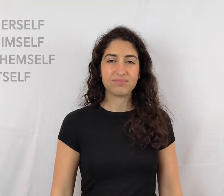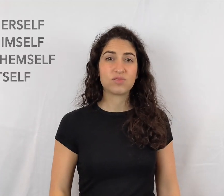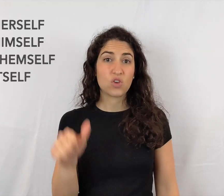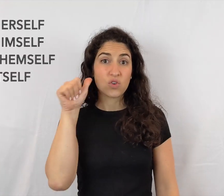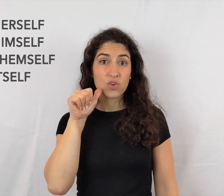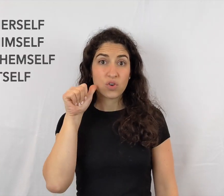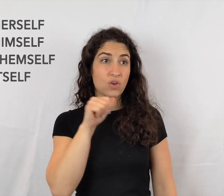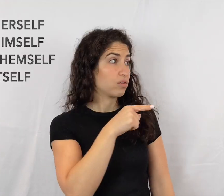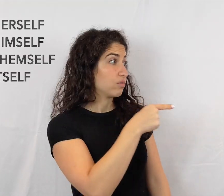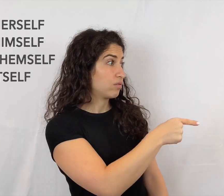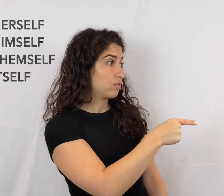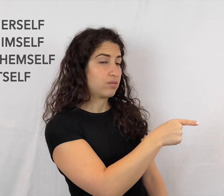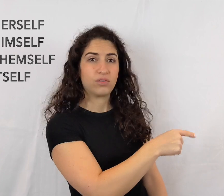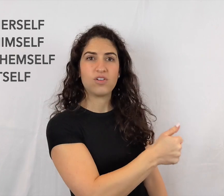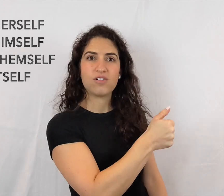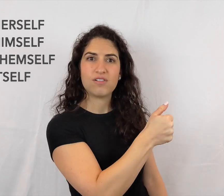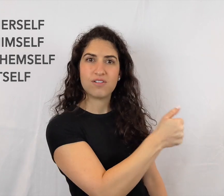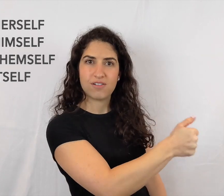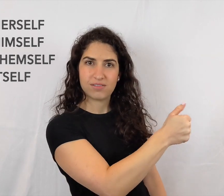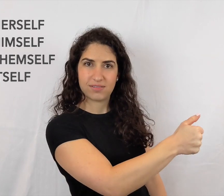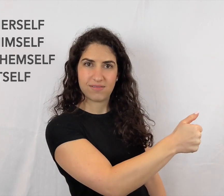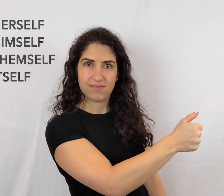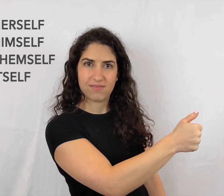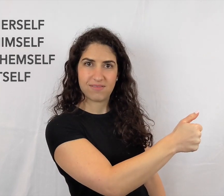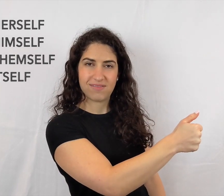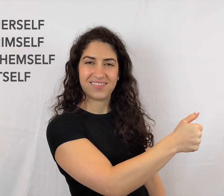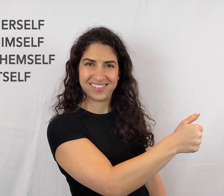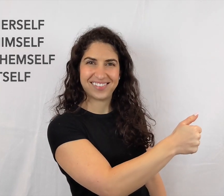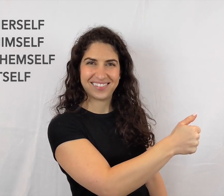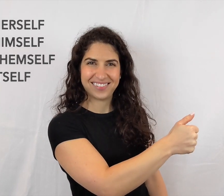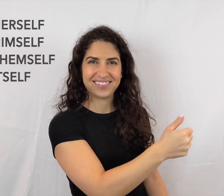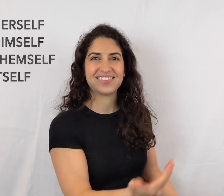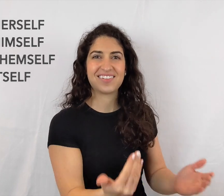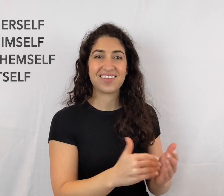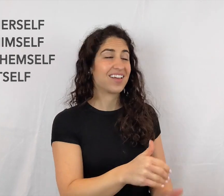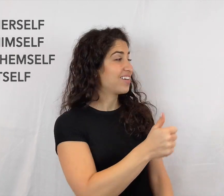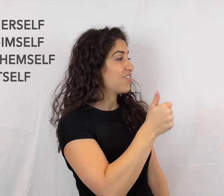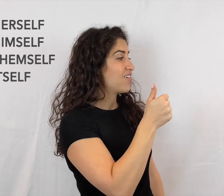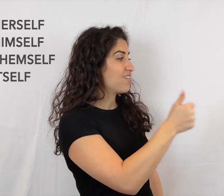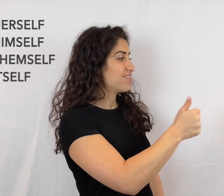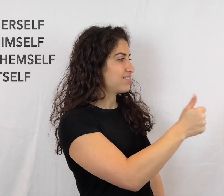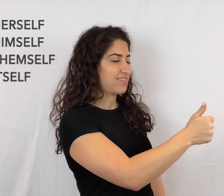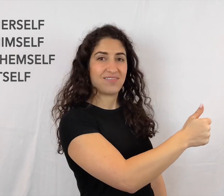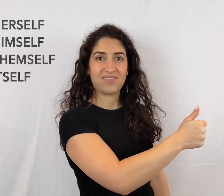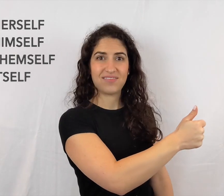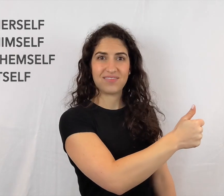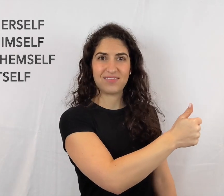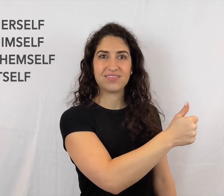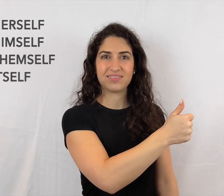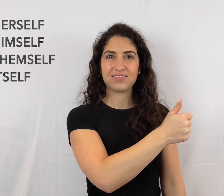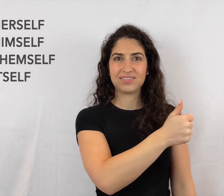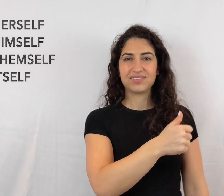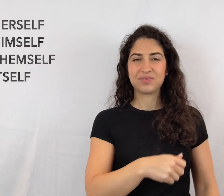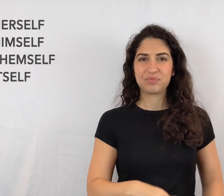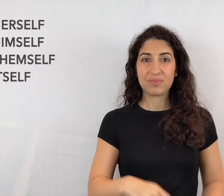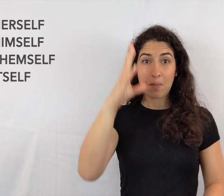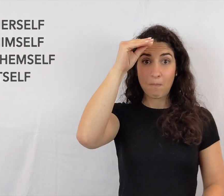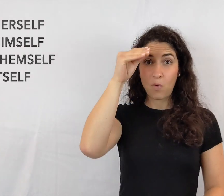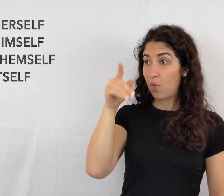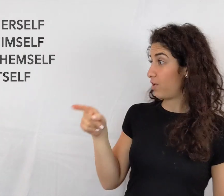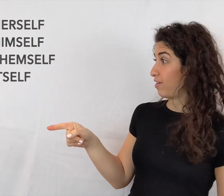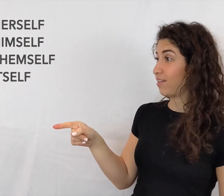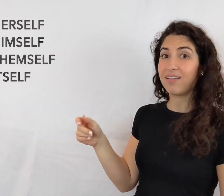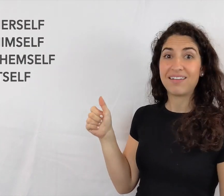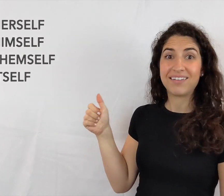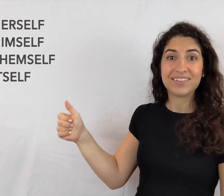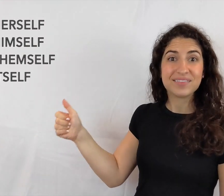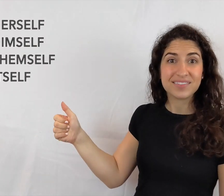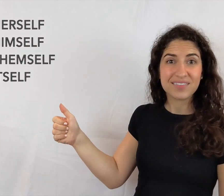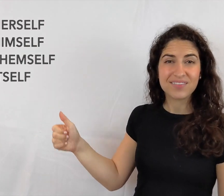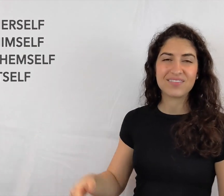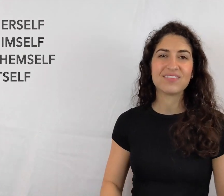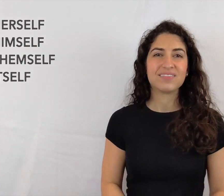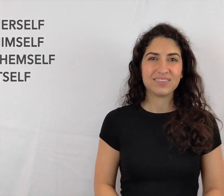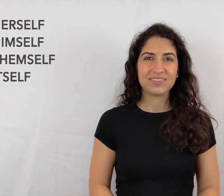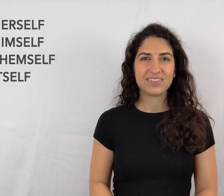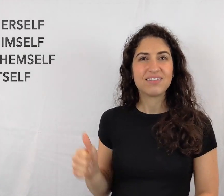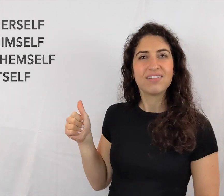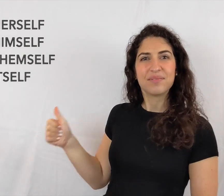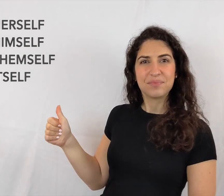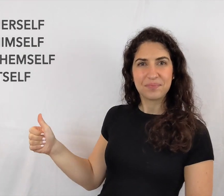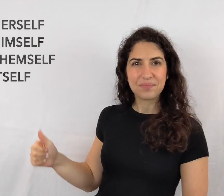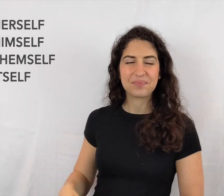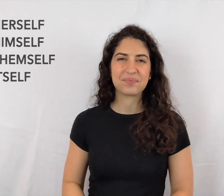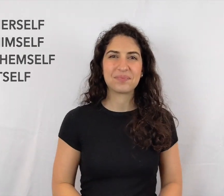If it's a girl there, HERSELF. Again: HERSELF. A boy, HIMSELF. HIMSELF.